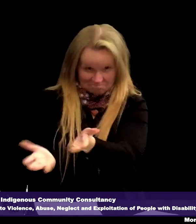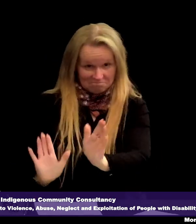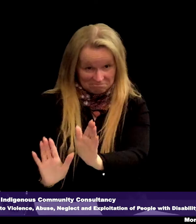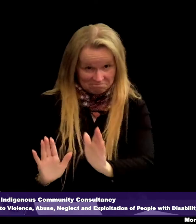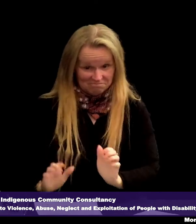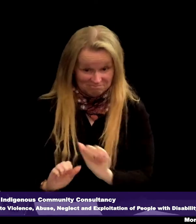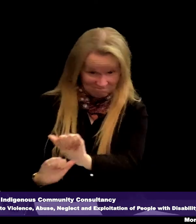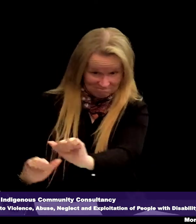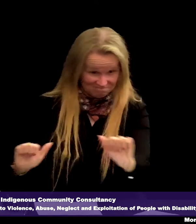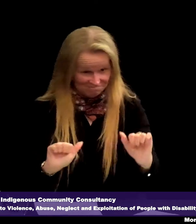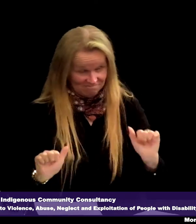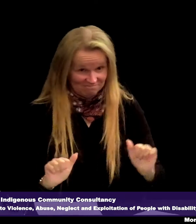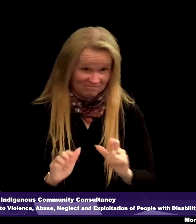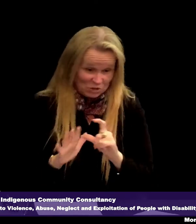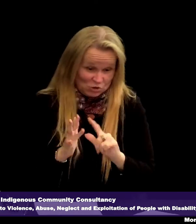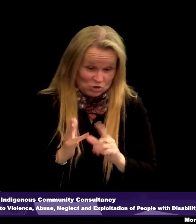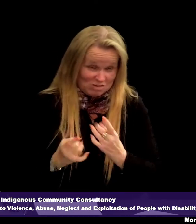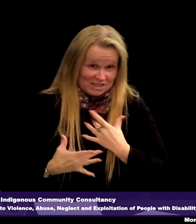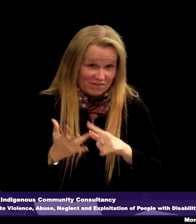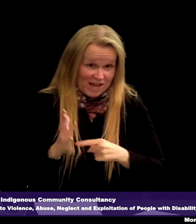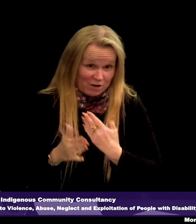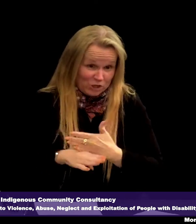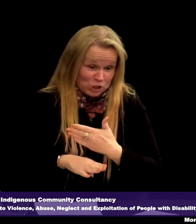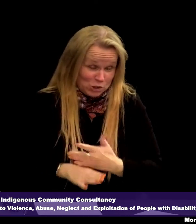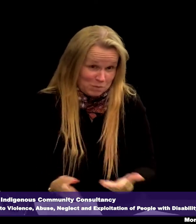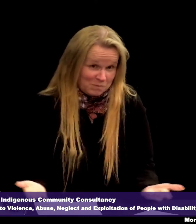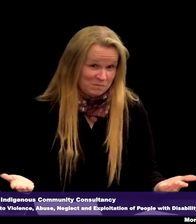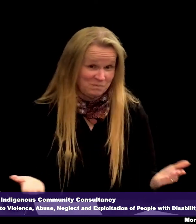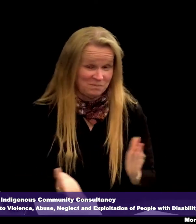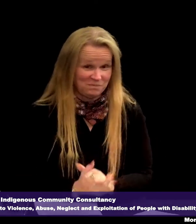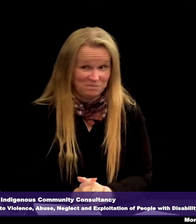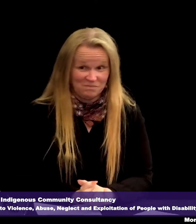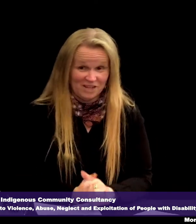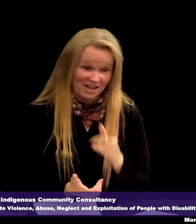really happy to see them go out and do the work and, as I said before, do myself out of